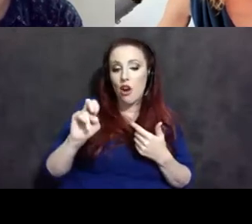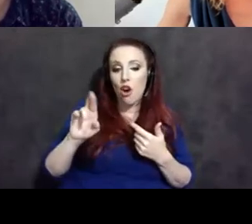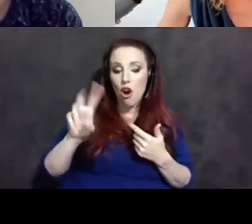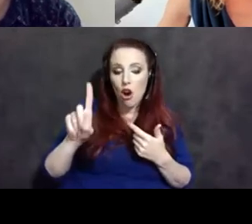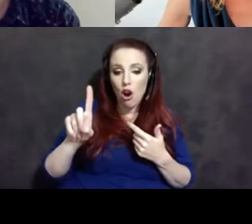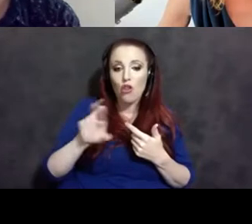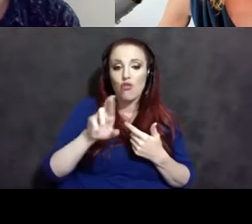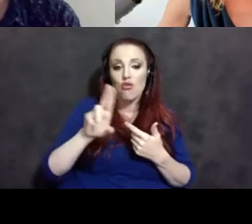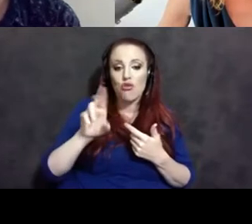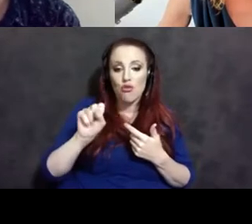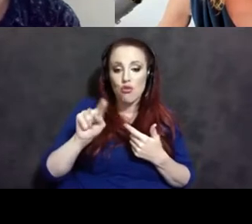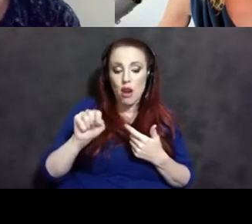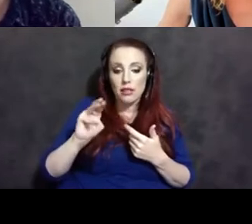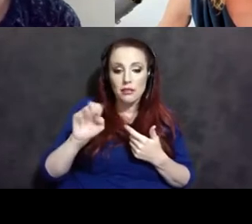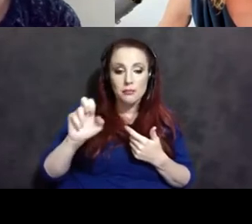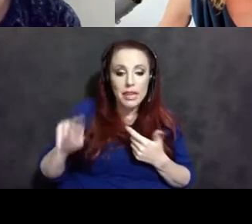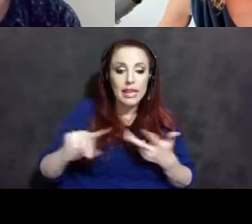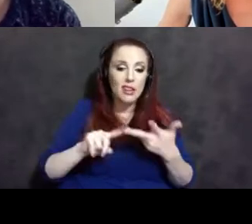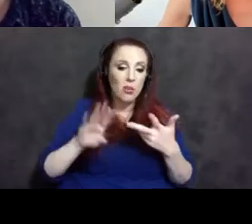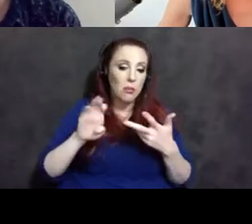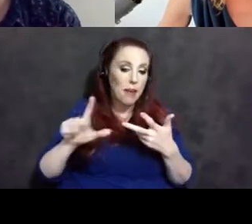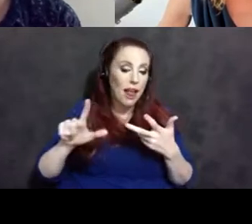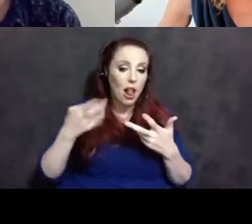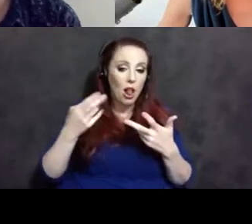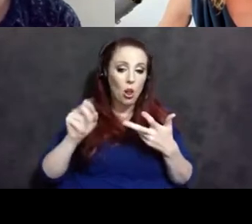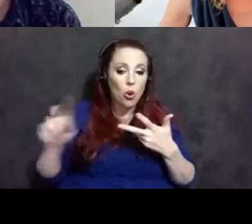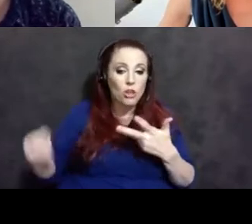is practice. I really invite all of us.